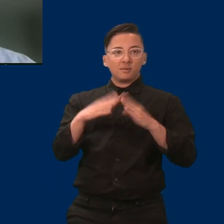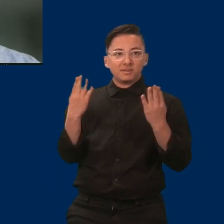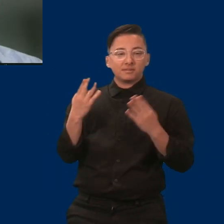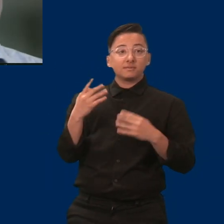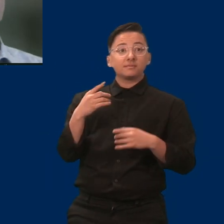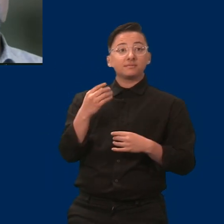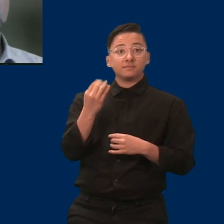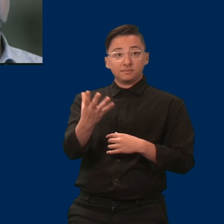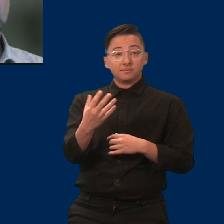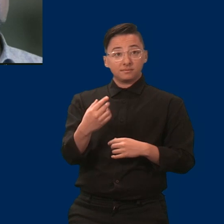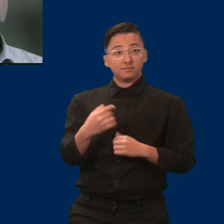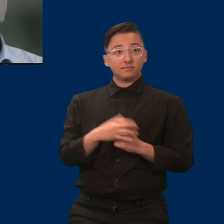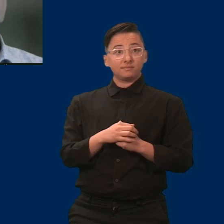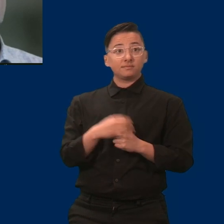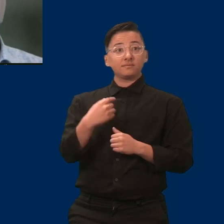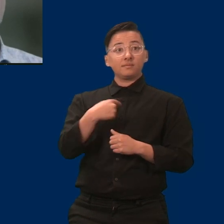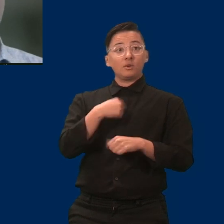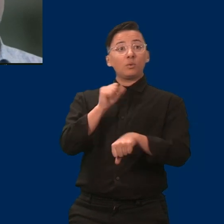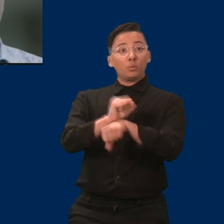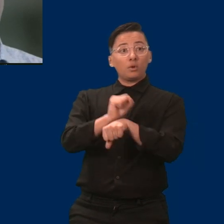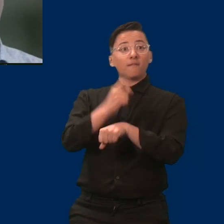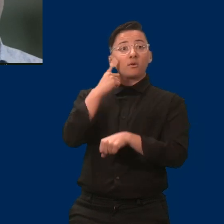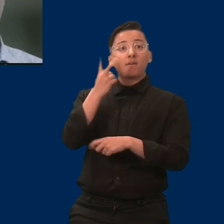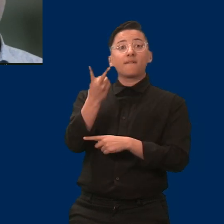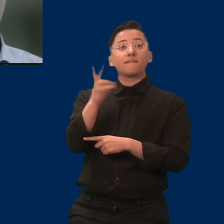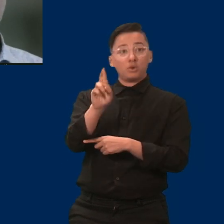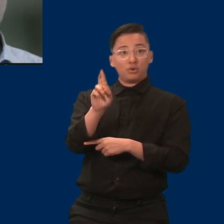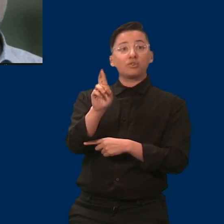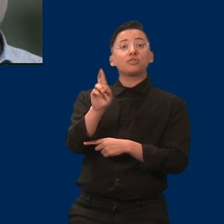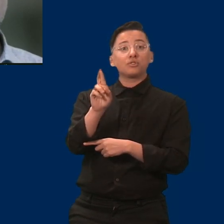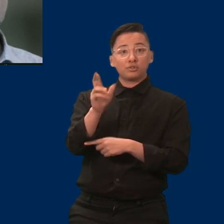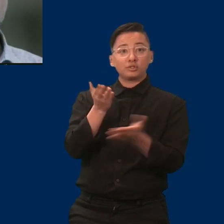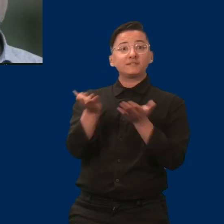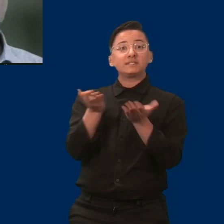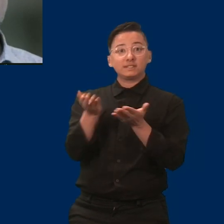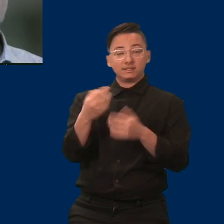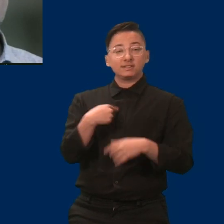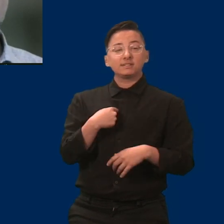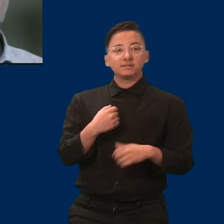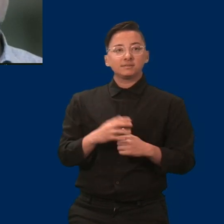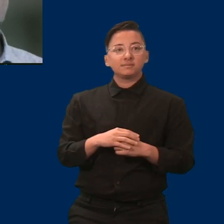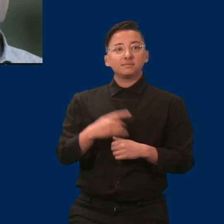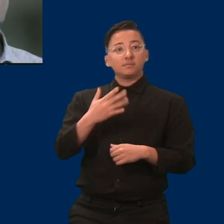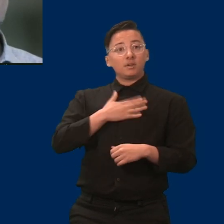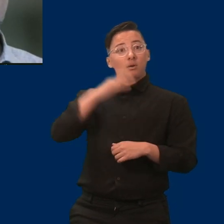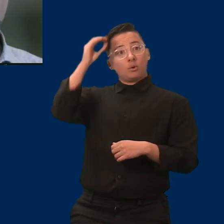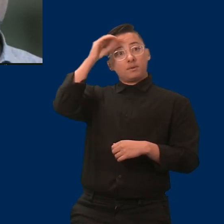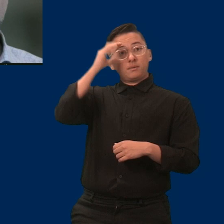for vocational rehabilitation services, the opinions expressed in that prior video segment